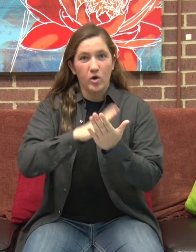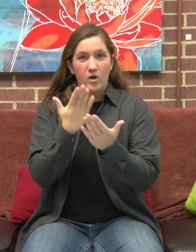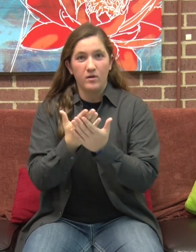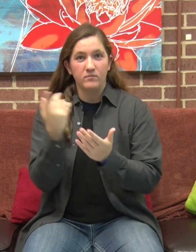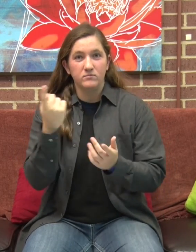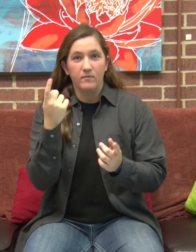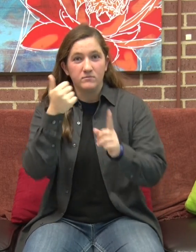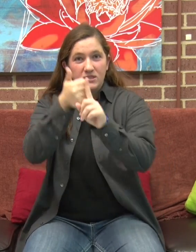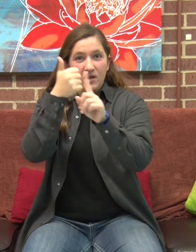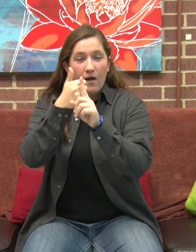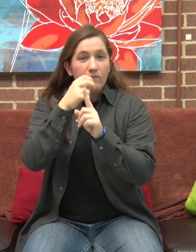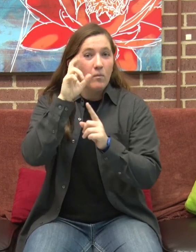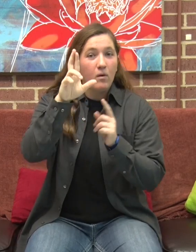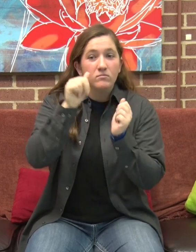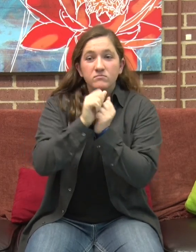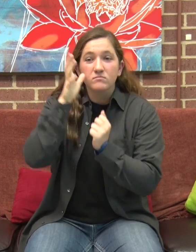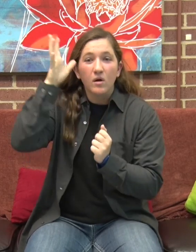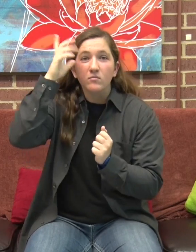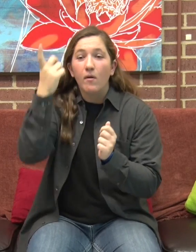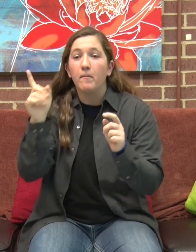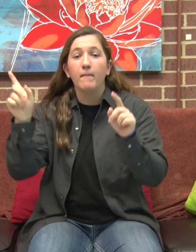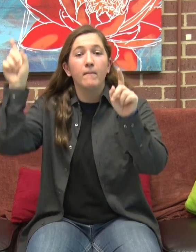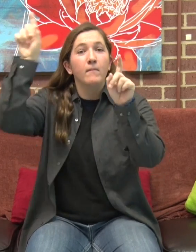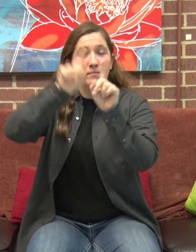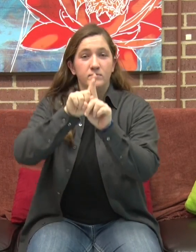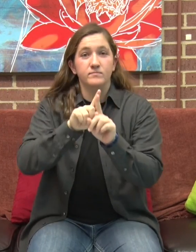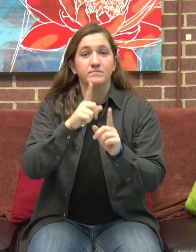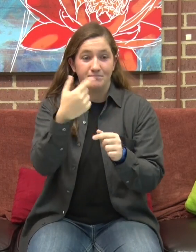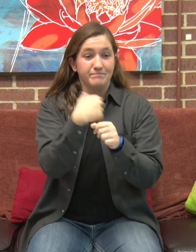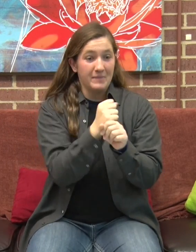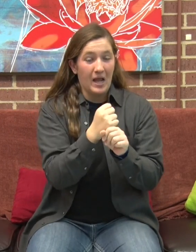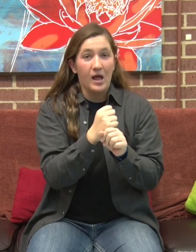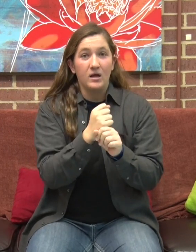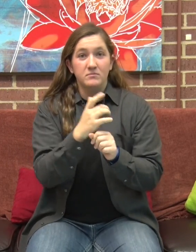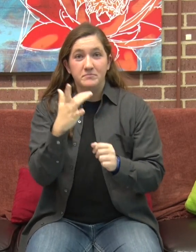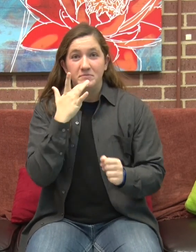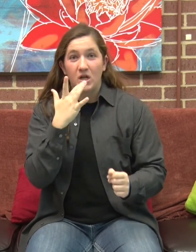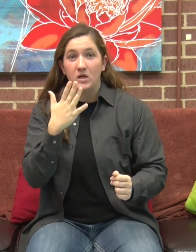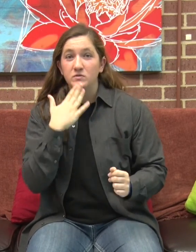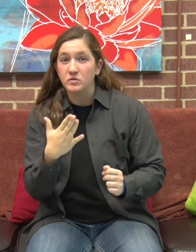Have you ever cooked something before? Maybe alone, or maybe with your mom or dad?